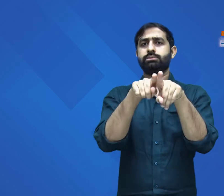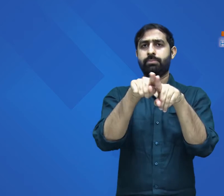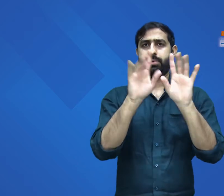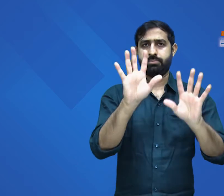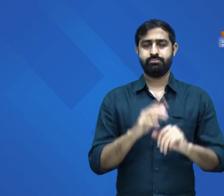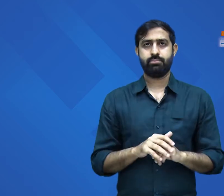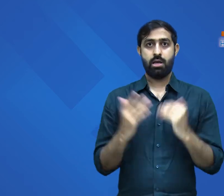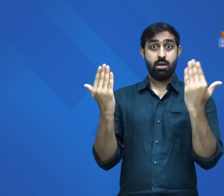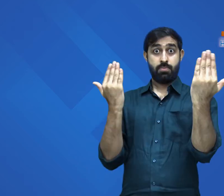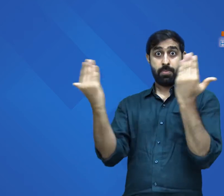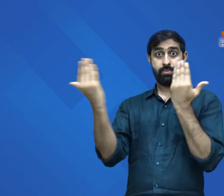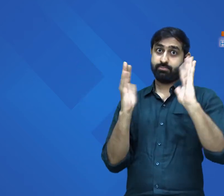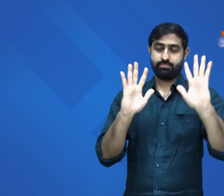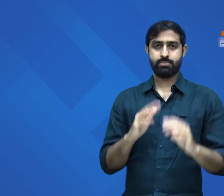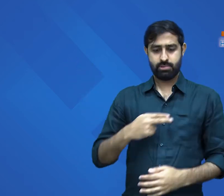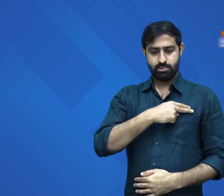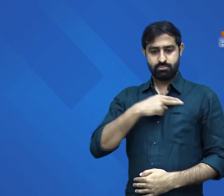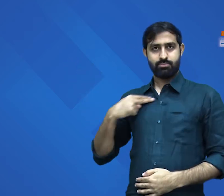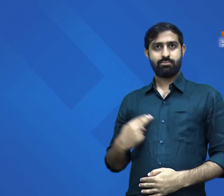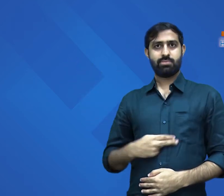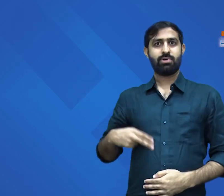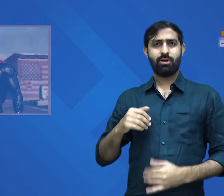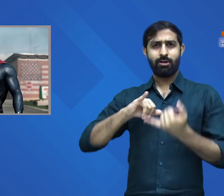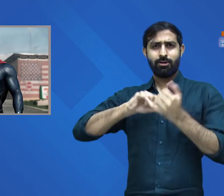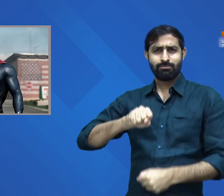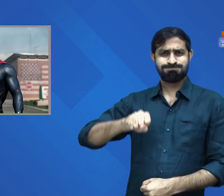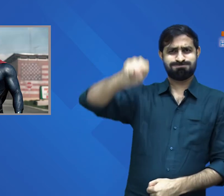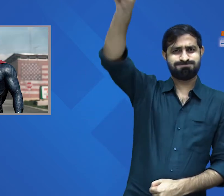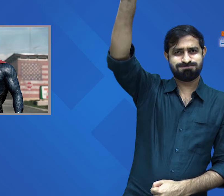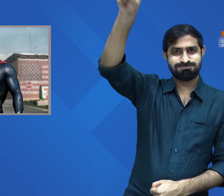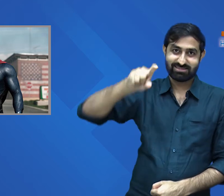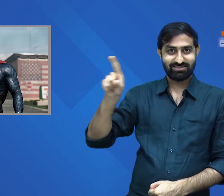Here we have an example. Nietzsche defines potentiality